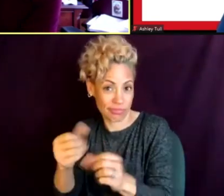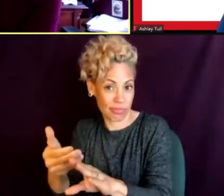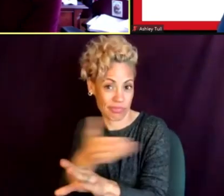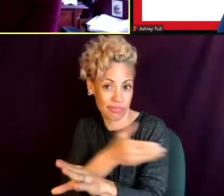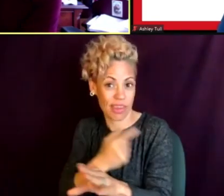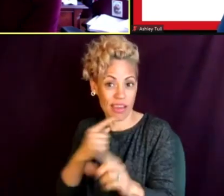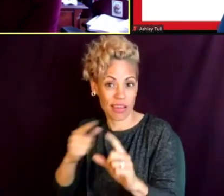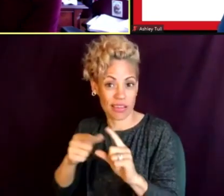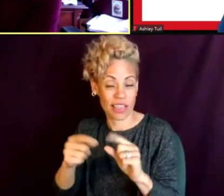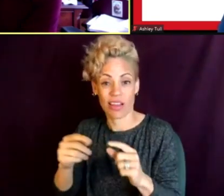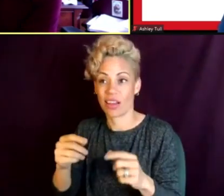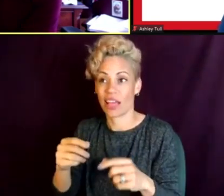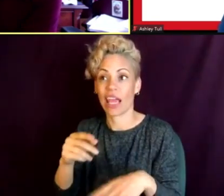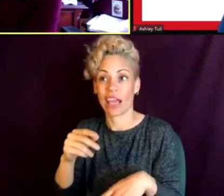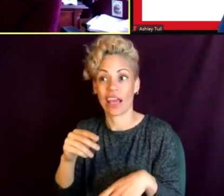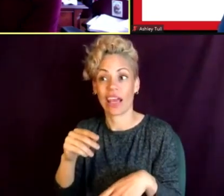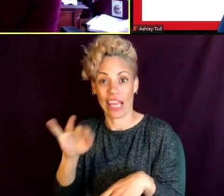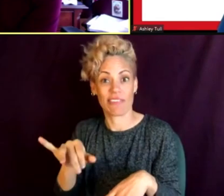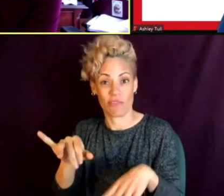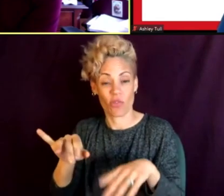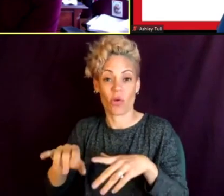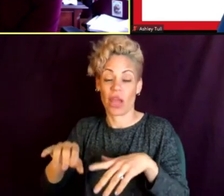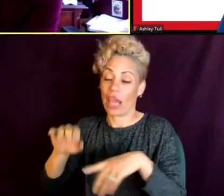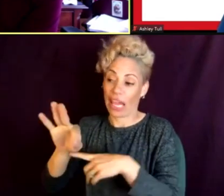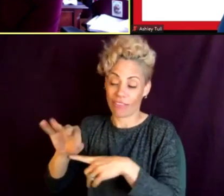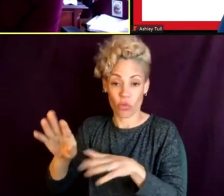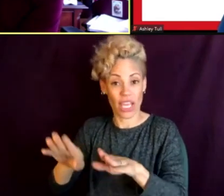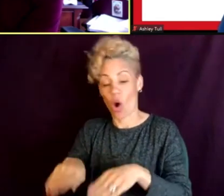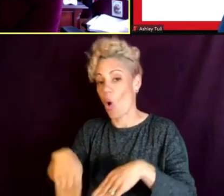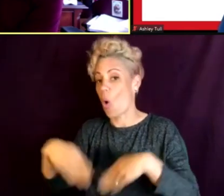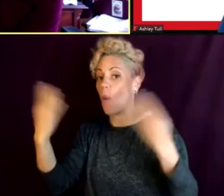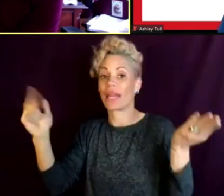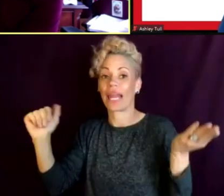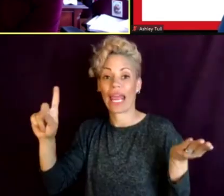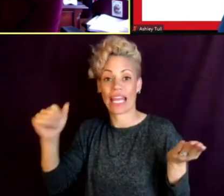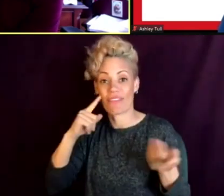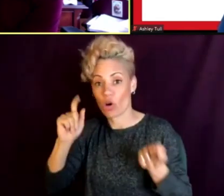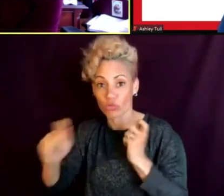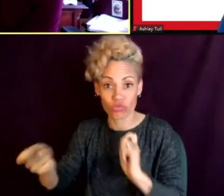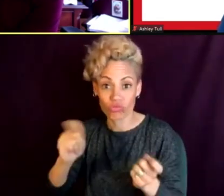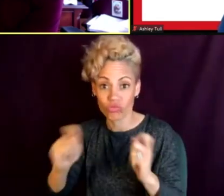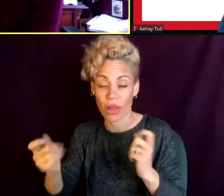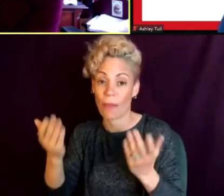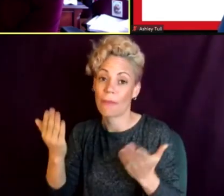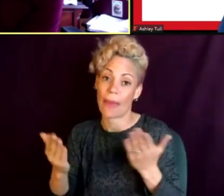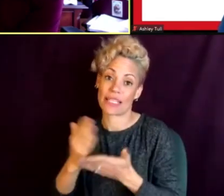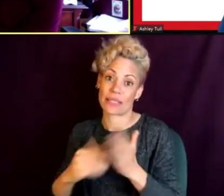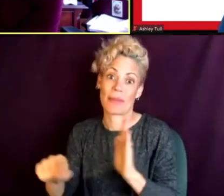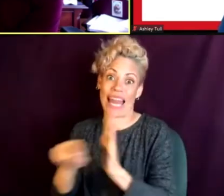was opening up the ADA and that you might get some negative amendments.